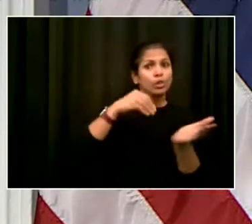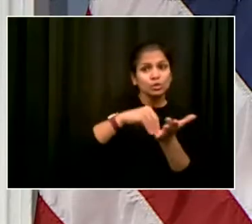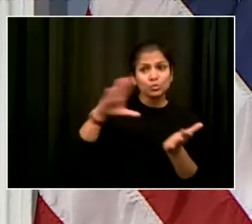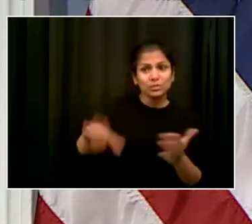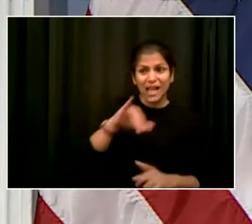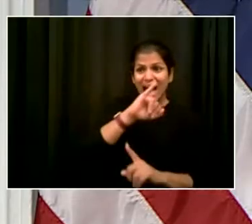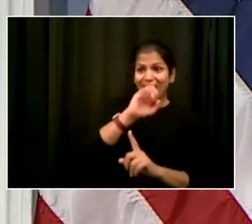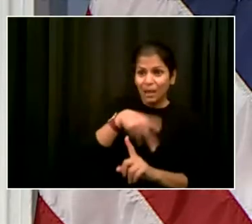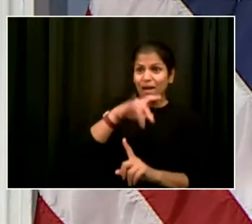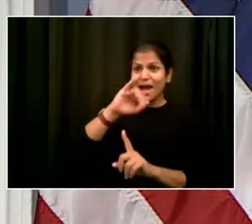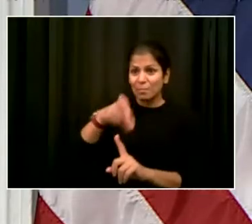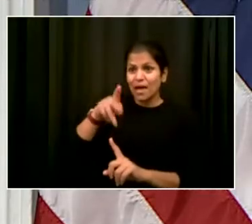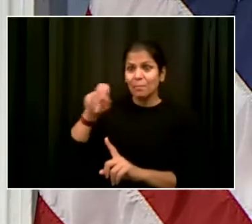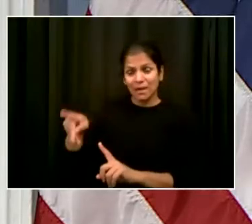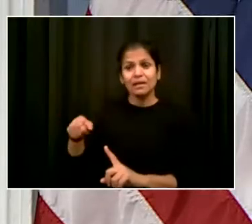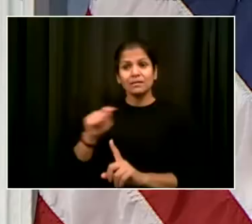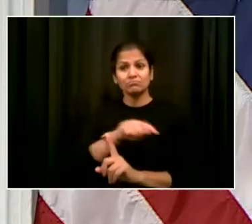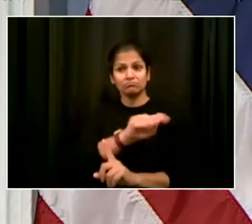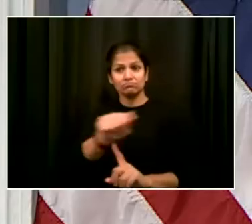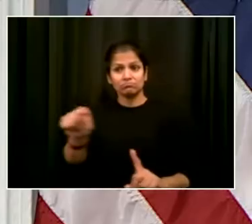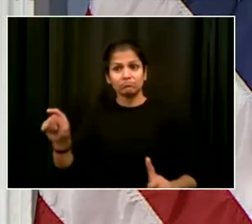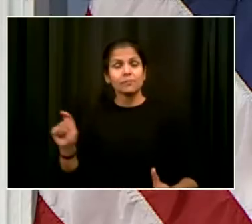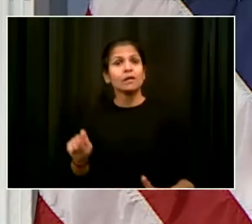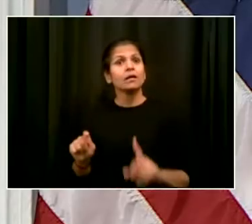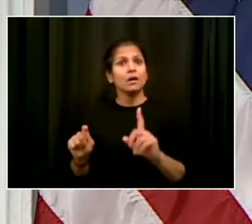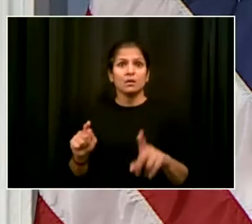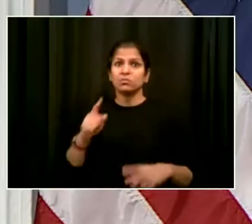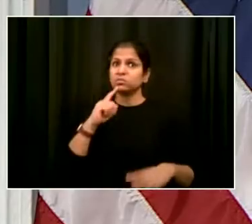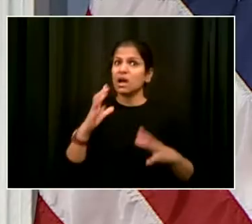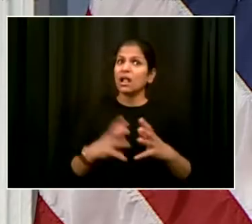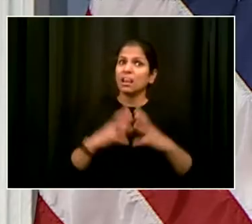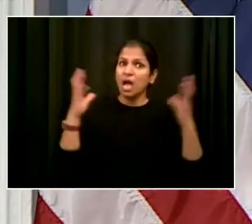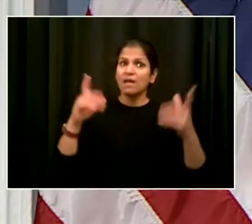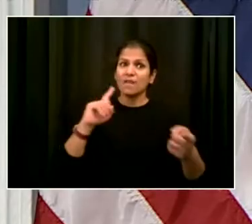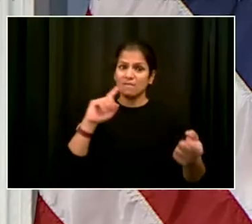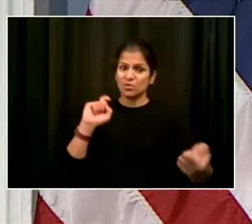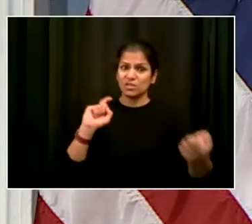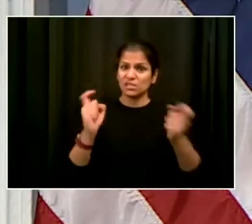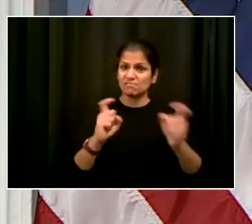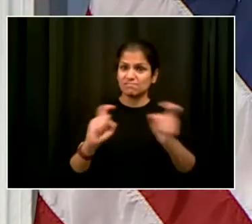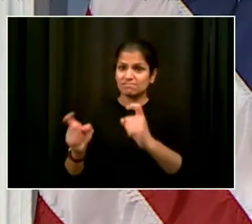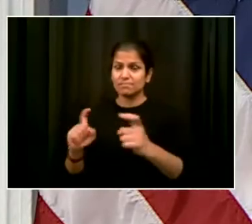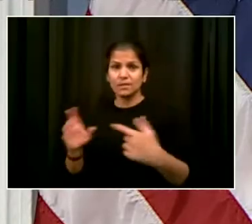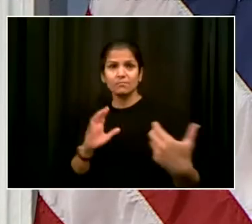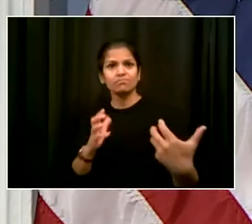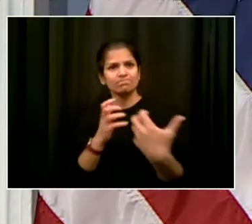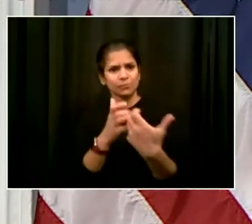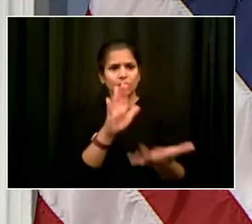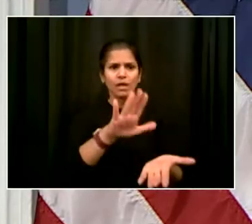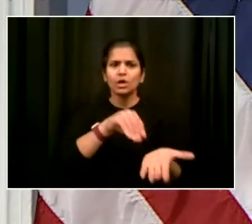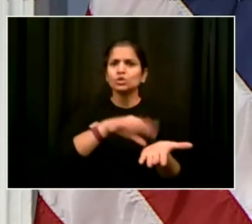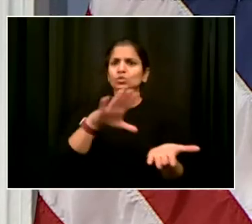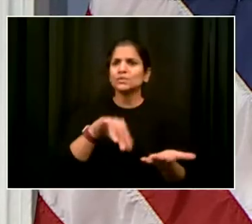SPECIAL ED D STUDENTSTS BUT JUST THINK ABOUT IDENTITIFYING G PLEXICIT SKILLS THE STUDENTS NEEEE DTOTOW ORK ON